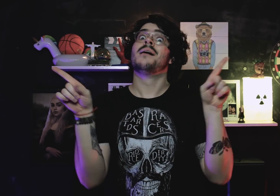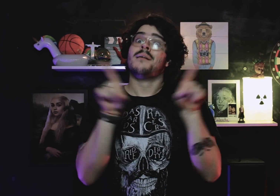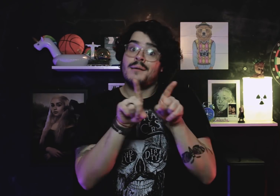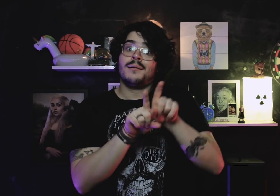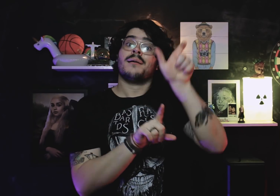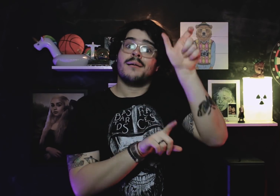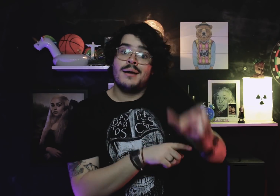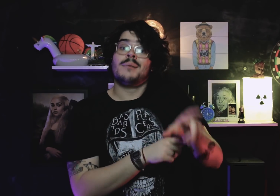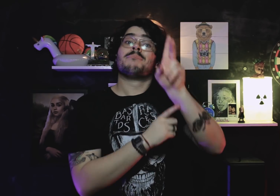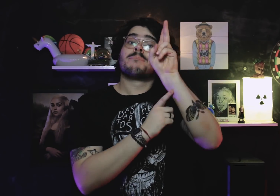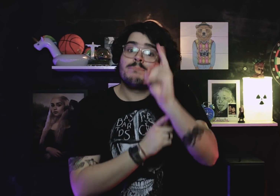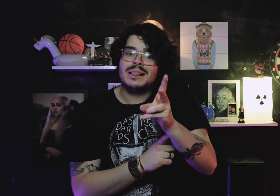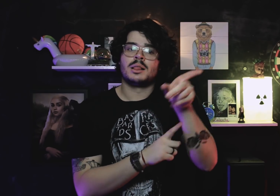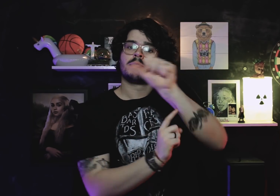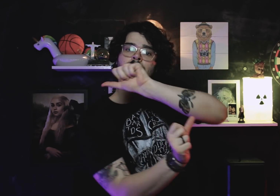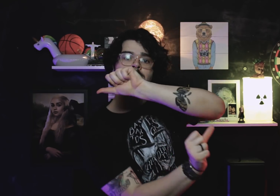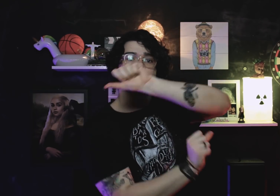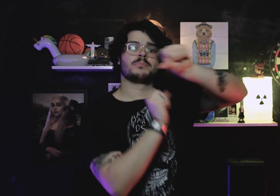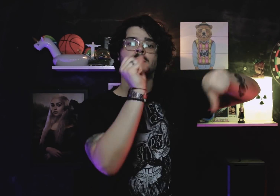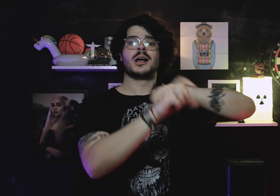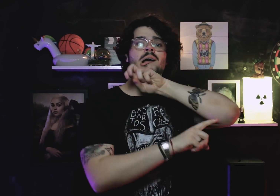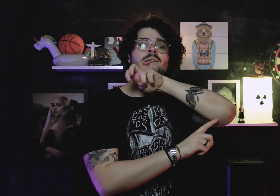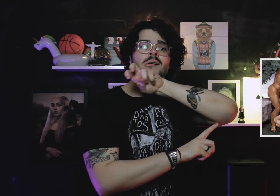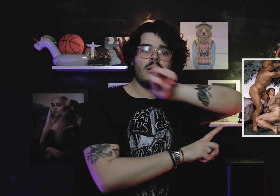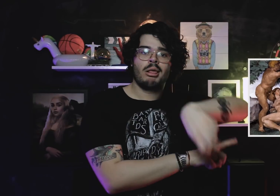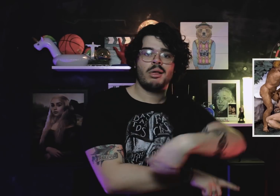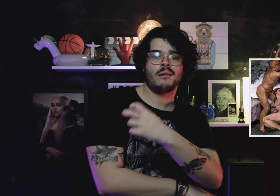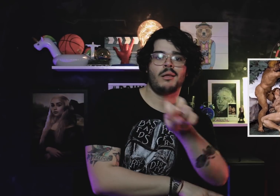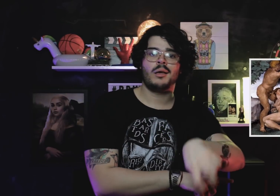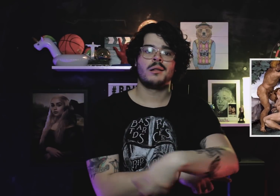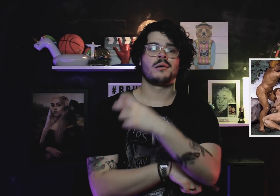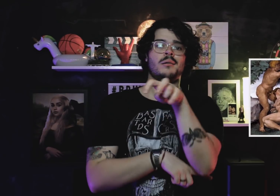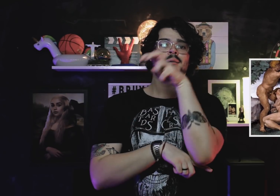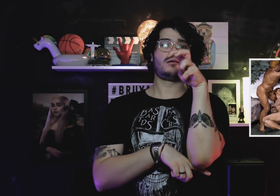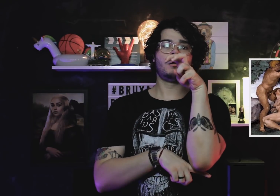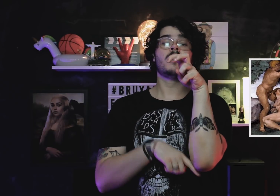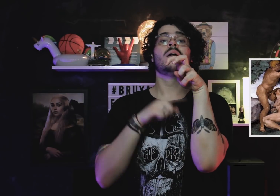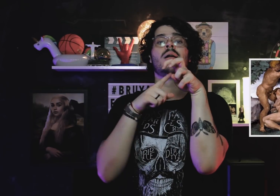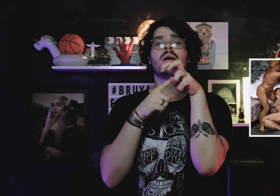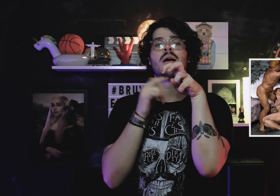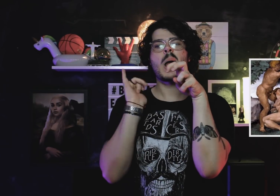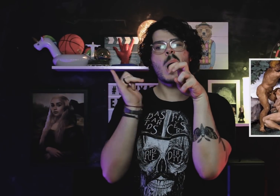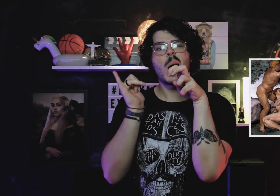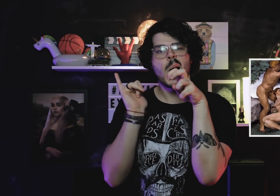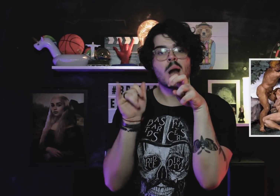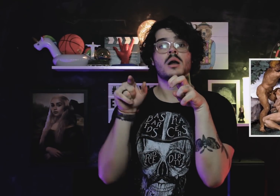the same woman who became a snake to offer